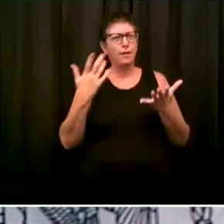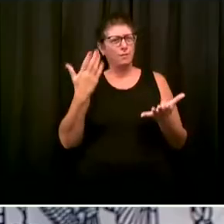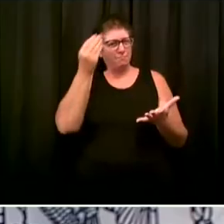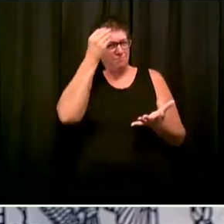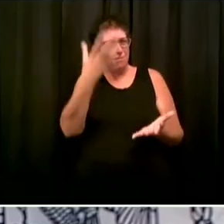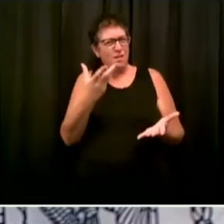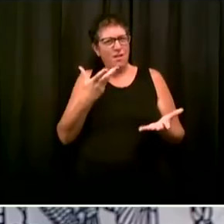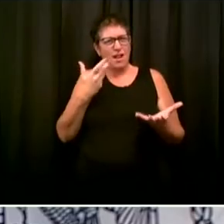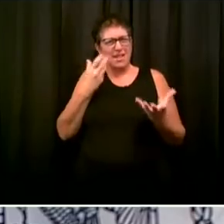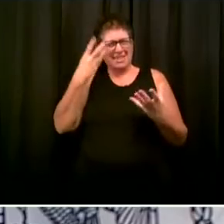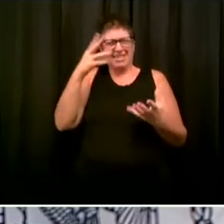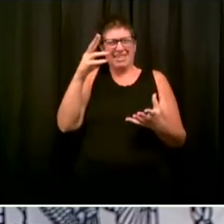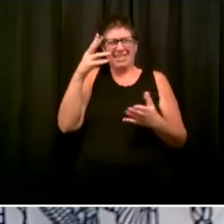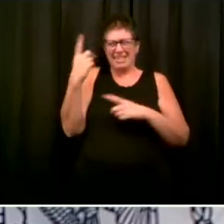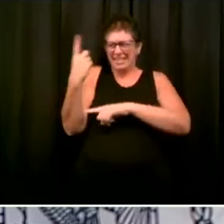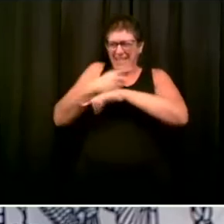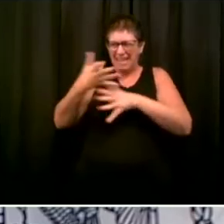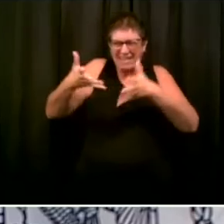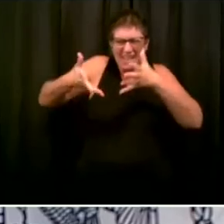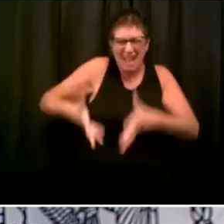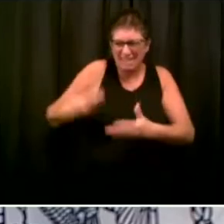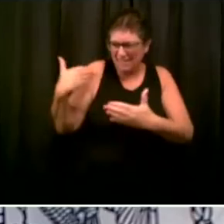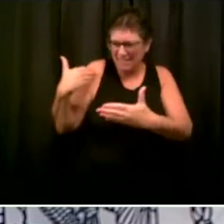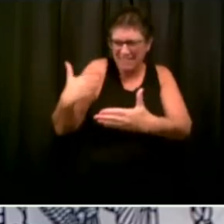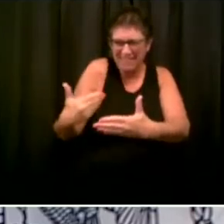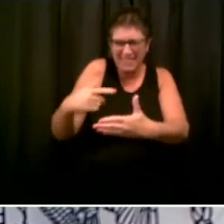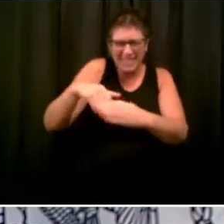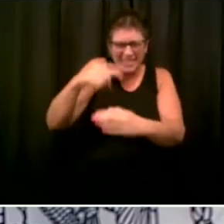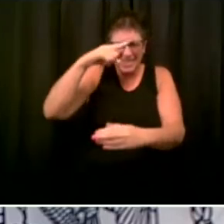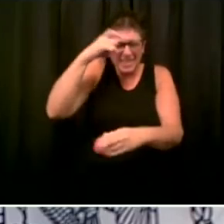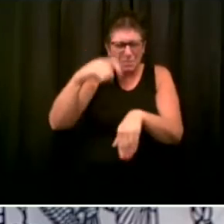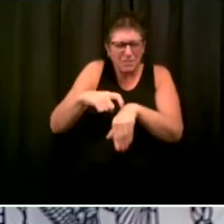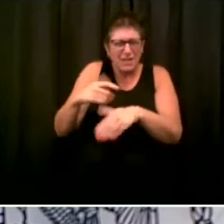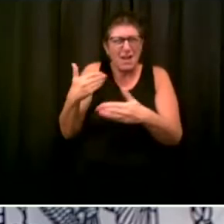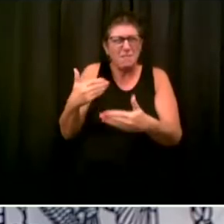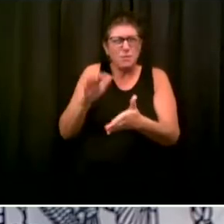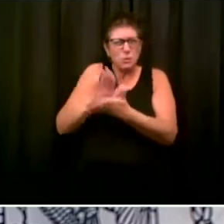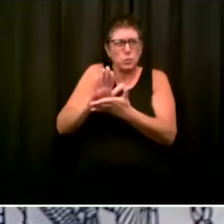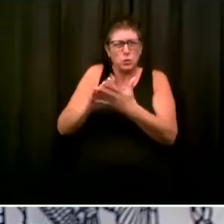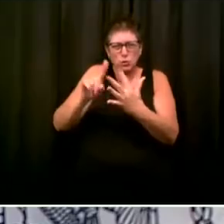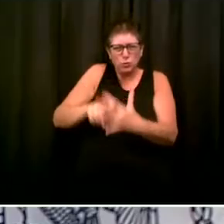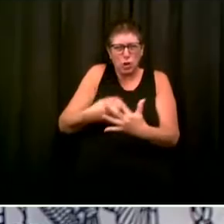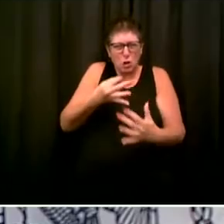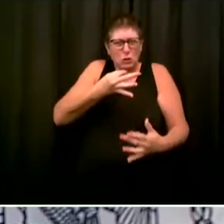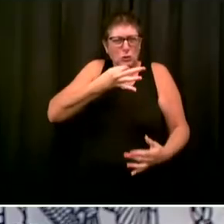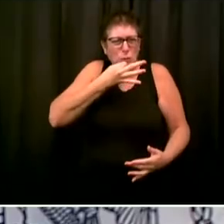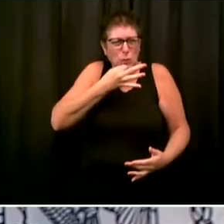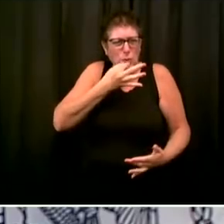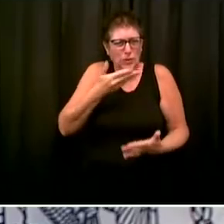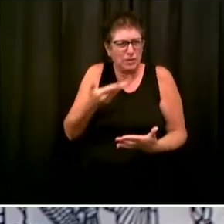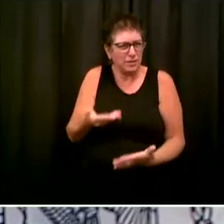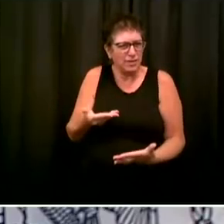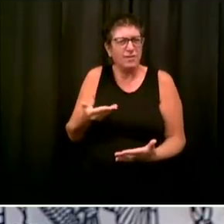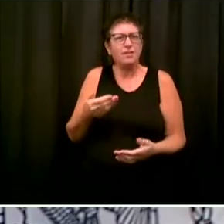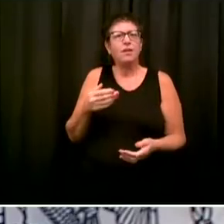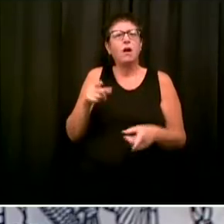DAYS BEFORE STDUENS TERTUN,R TO